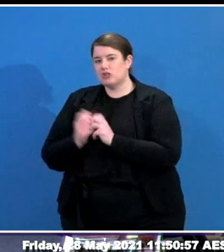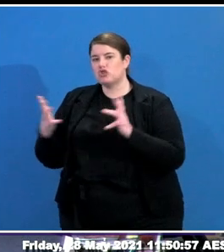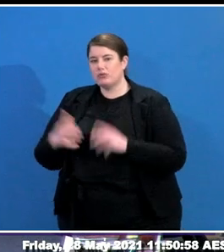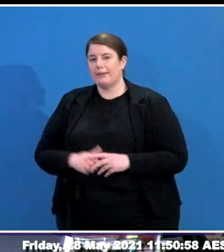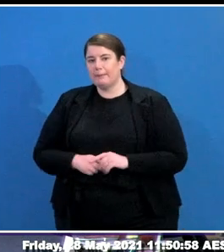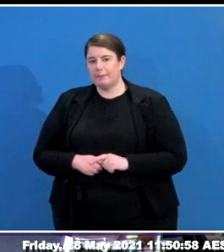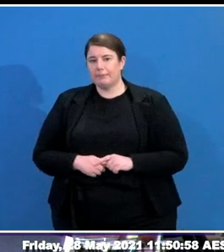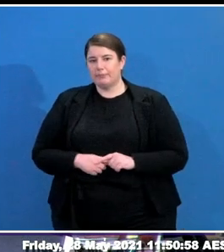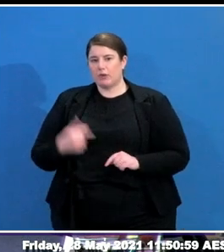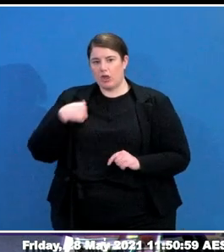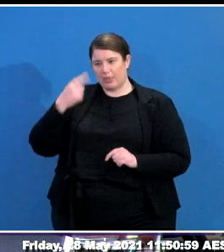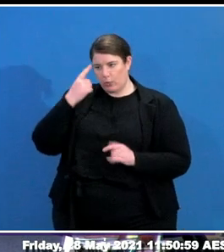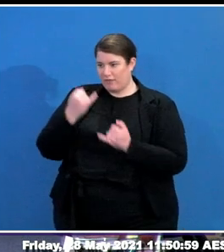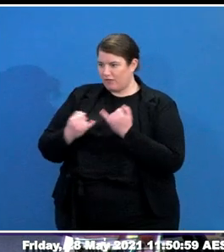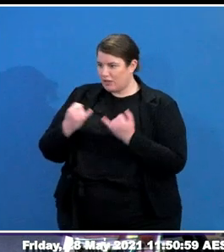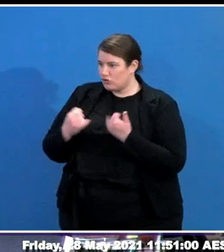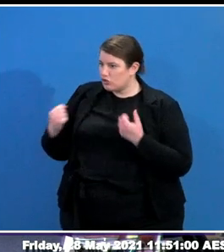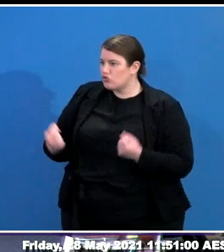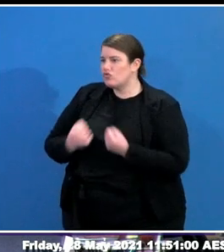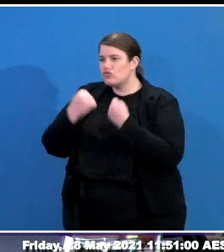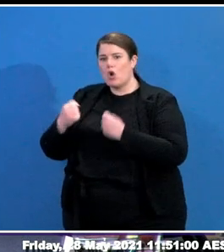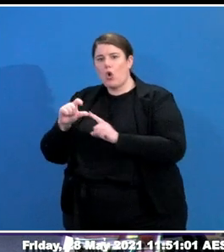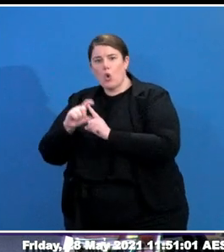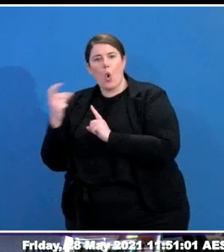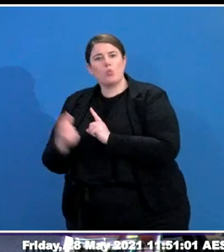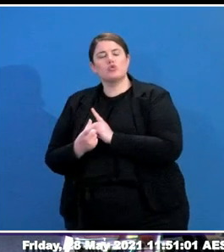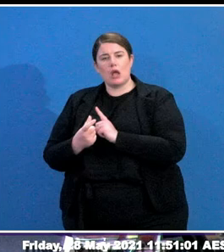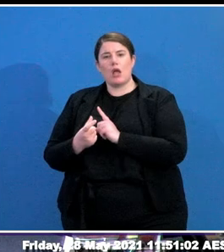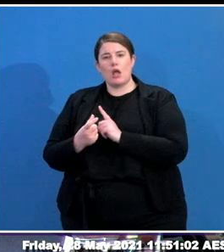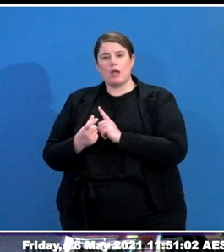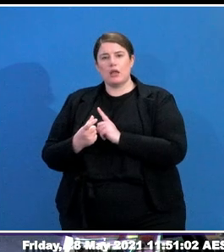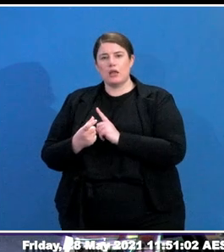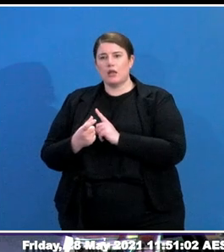I believe we have a very strong culture, in terms of from a corporate point of